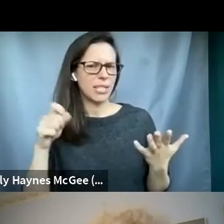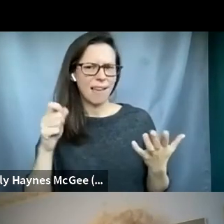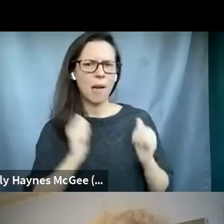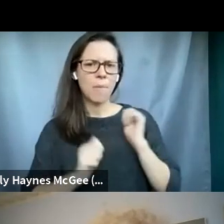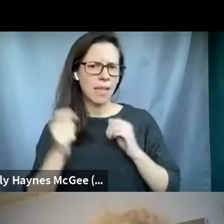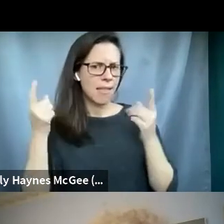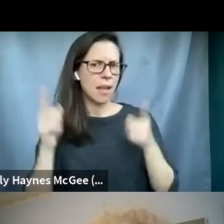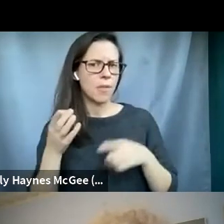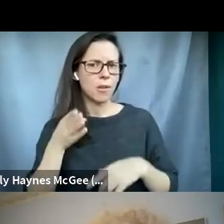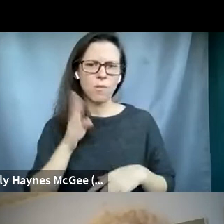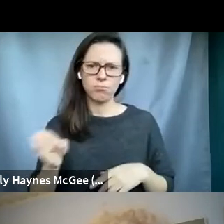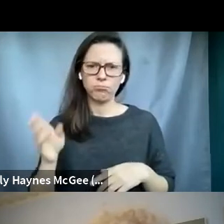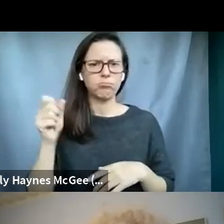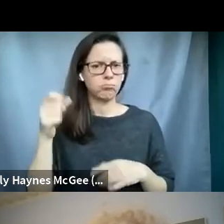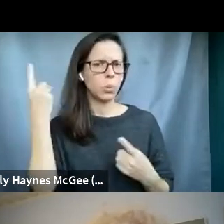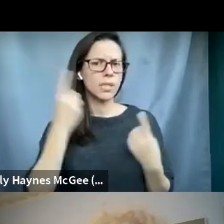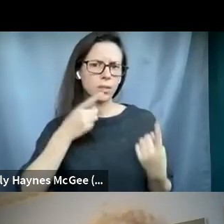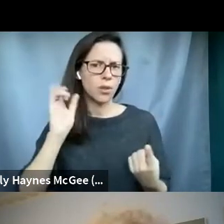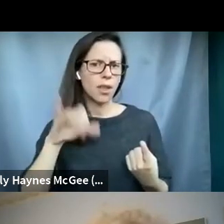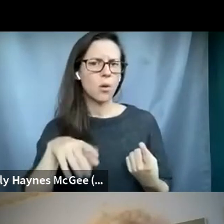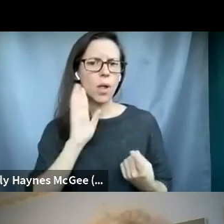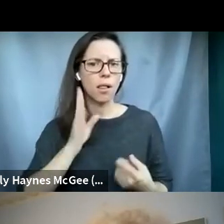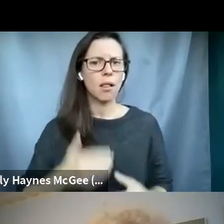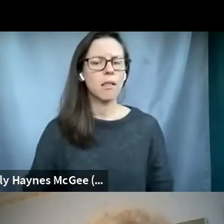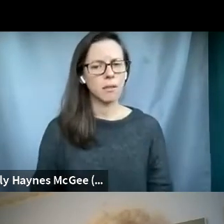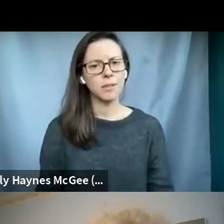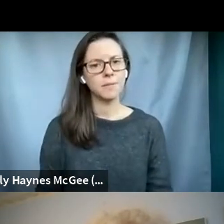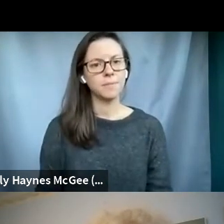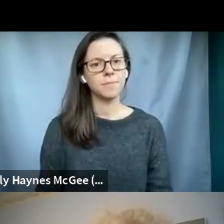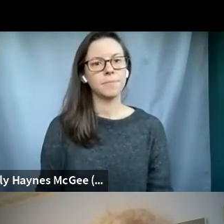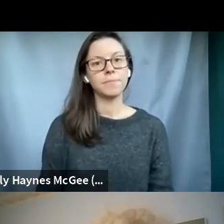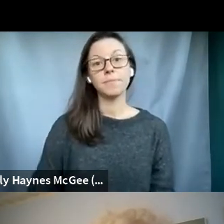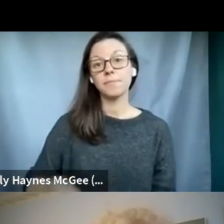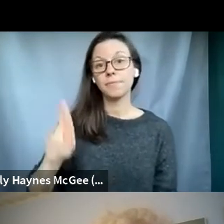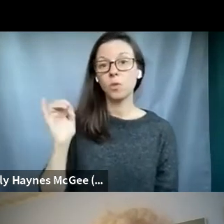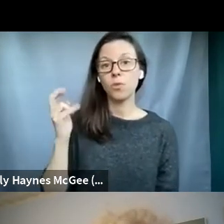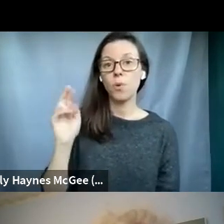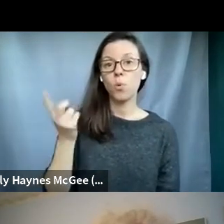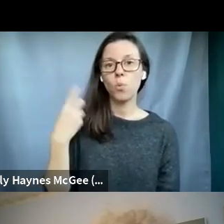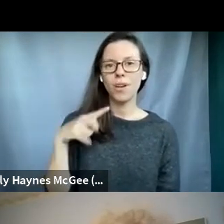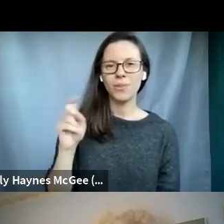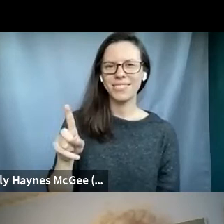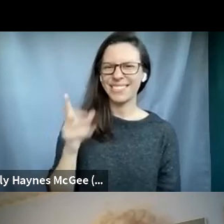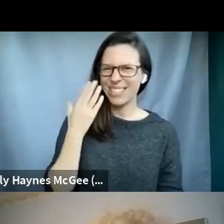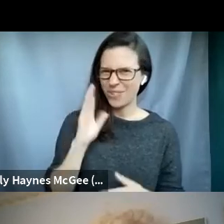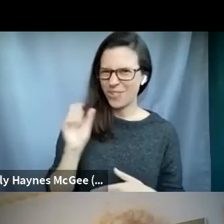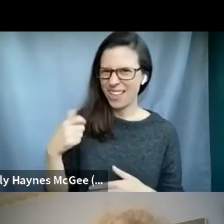would be considered. And I think the one question without knowing more details about it would just be as long